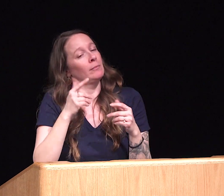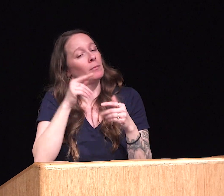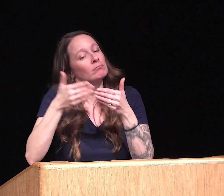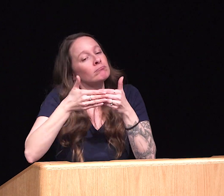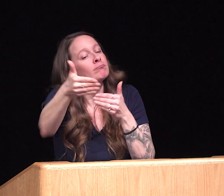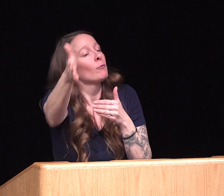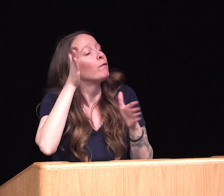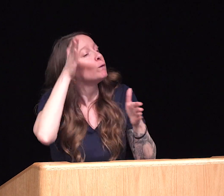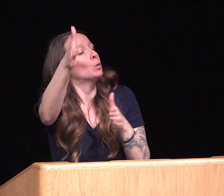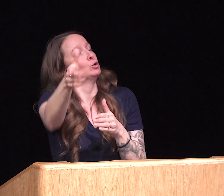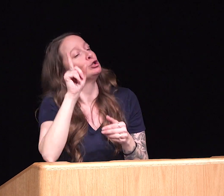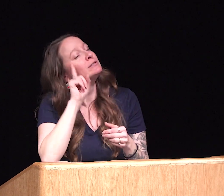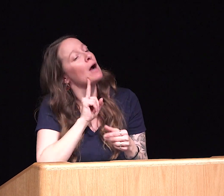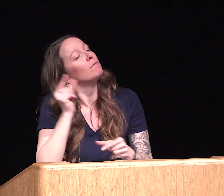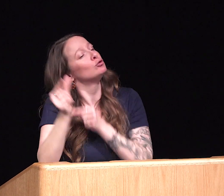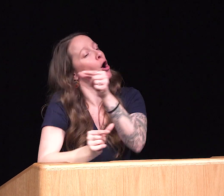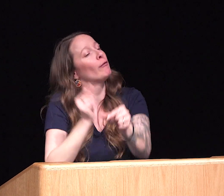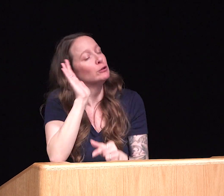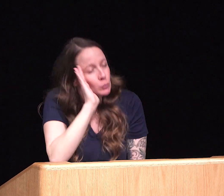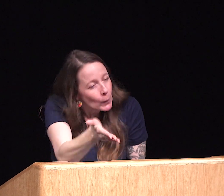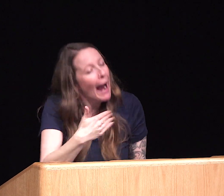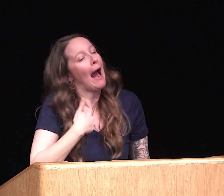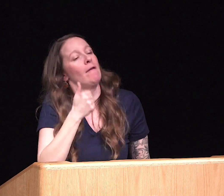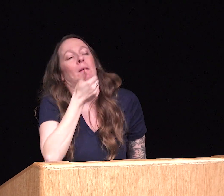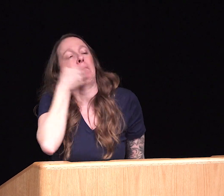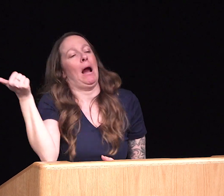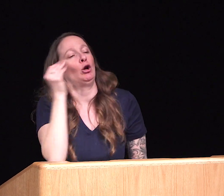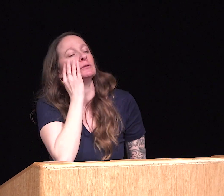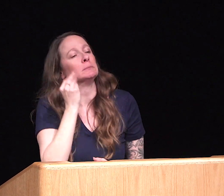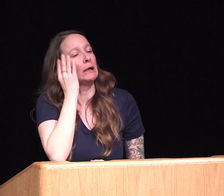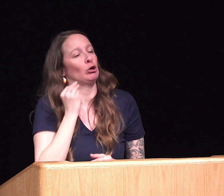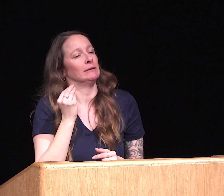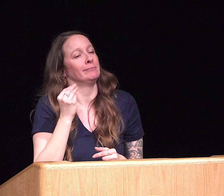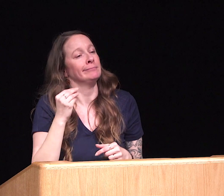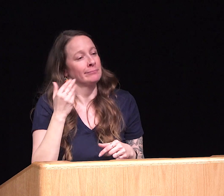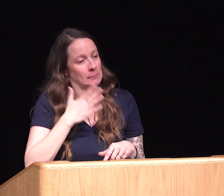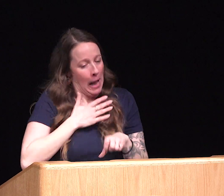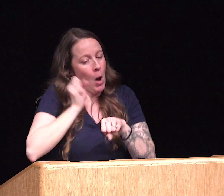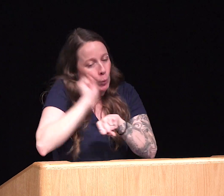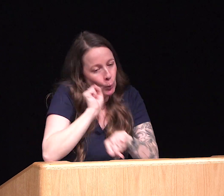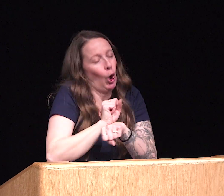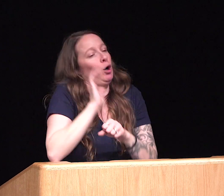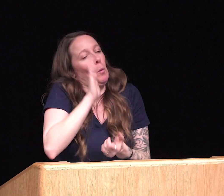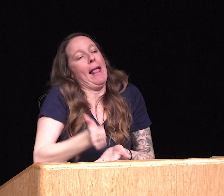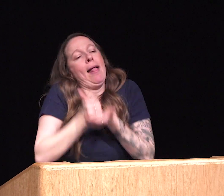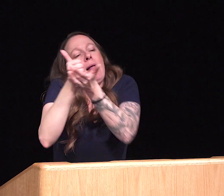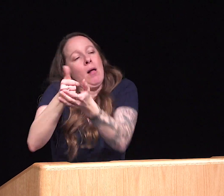those barriers to make sure that future Deaf generations have a better experience.